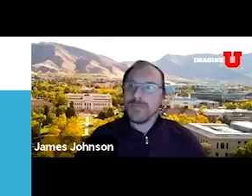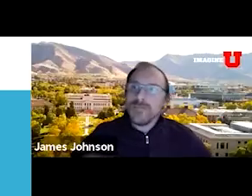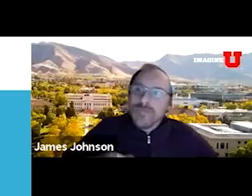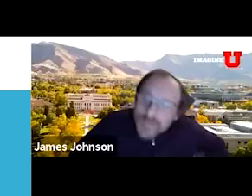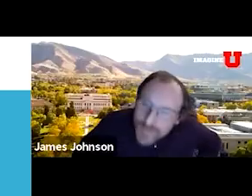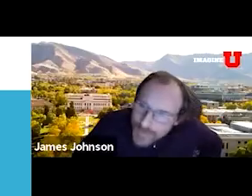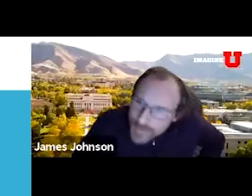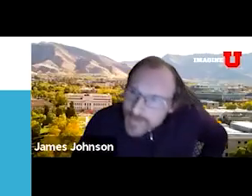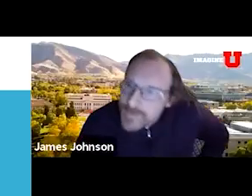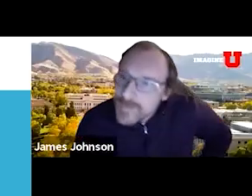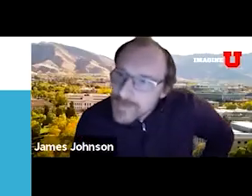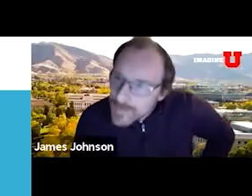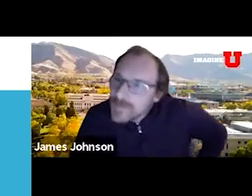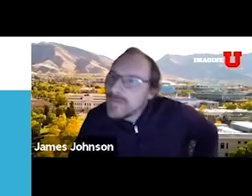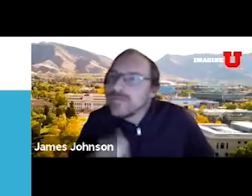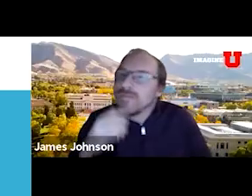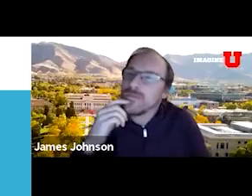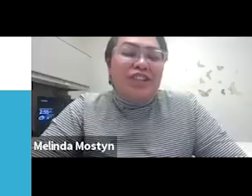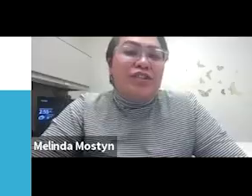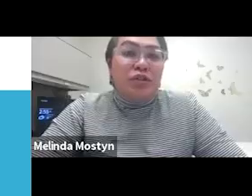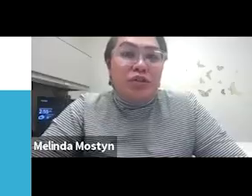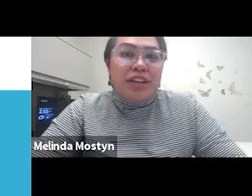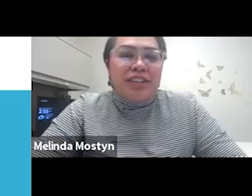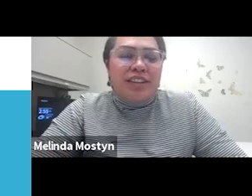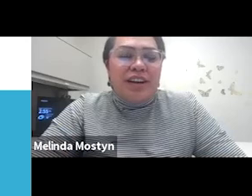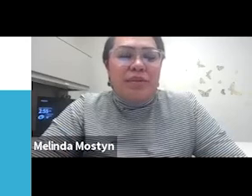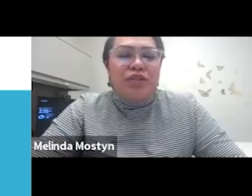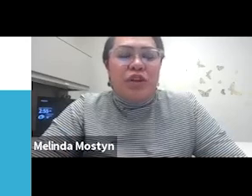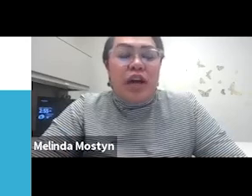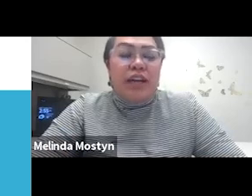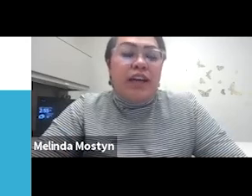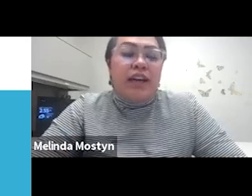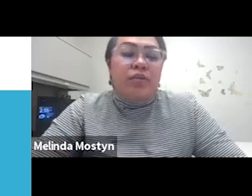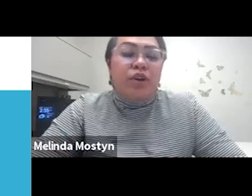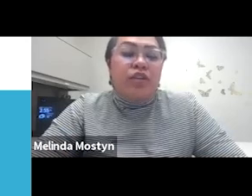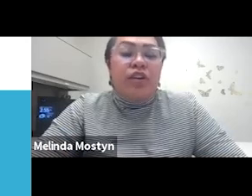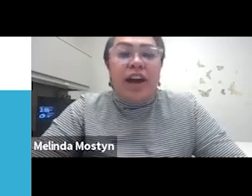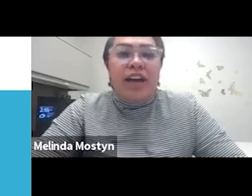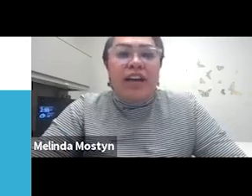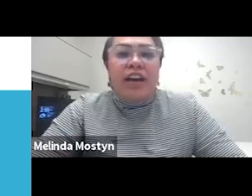and then seeing school-aged children in junior high and where they're at,